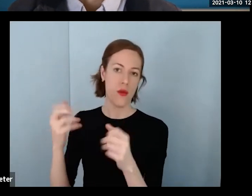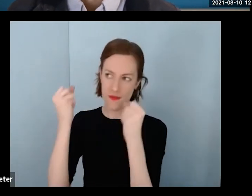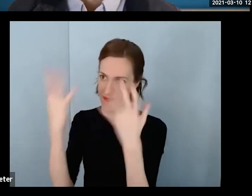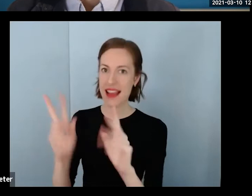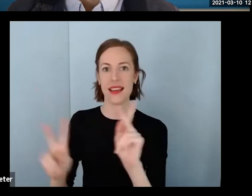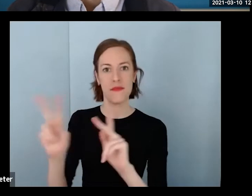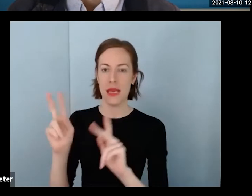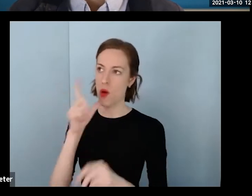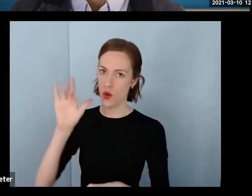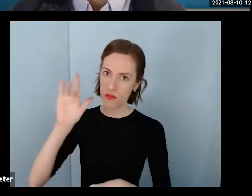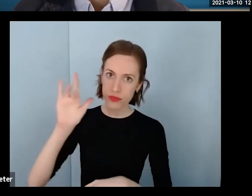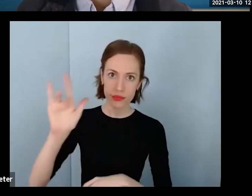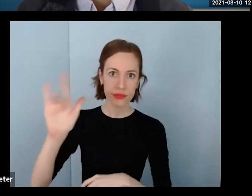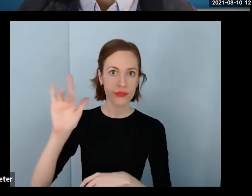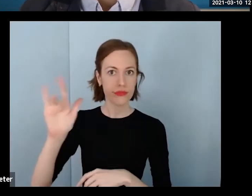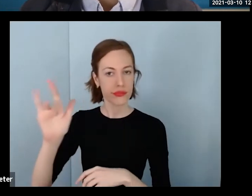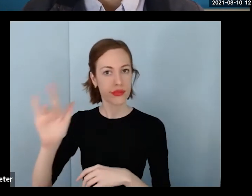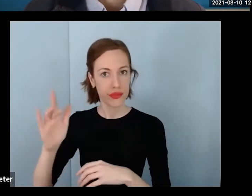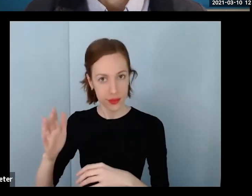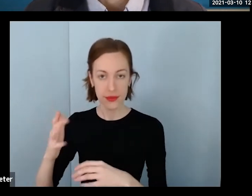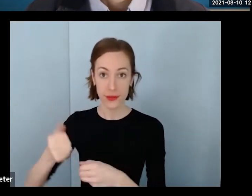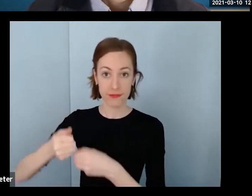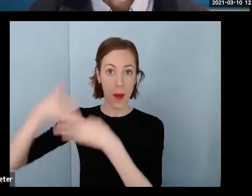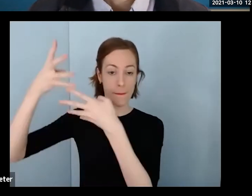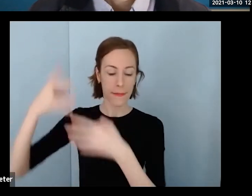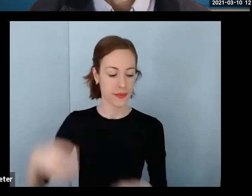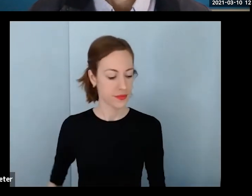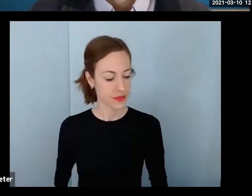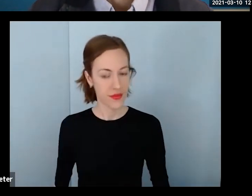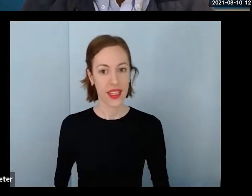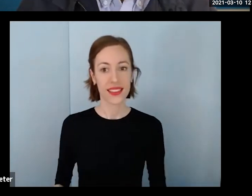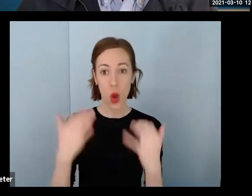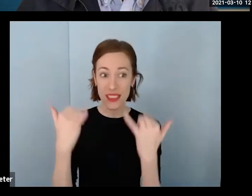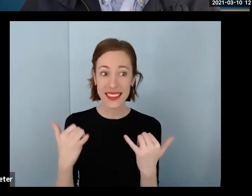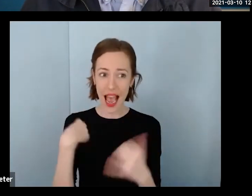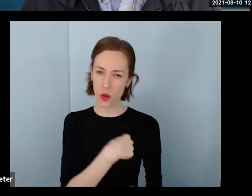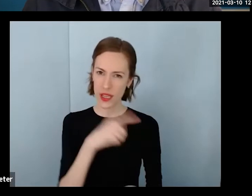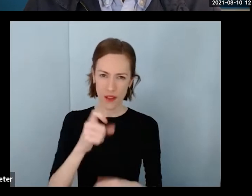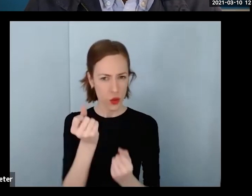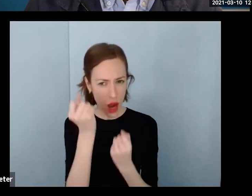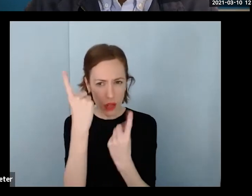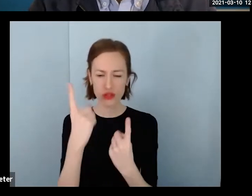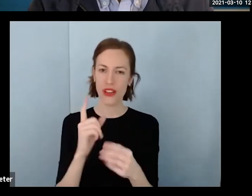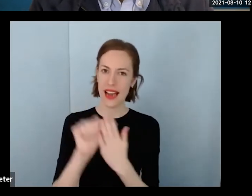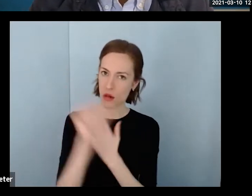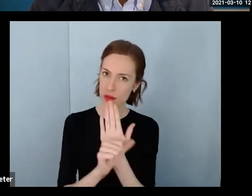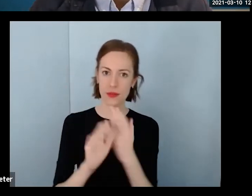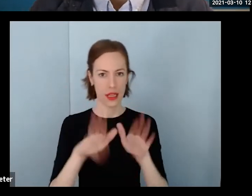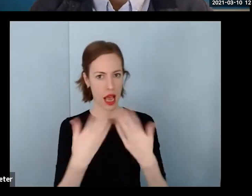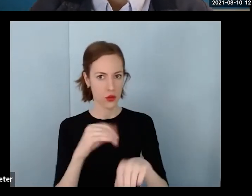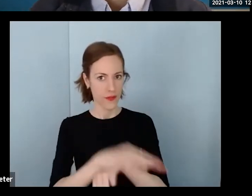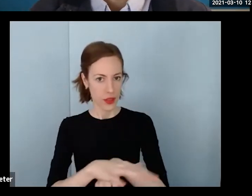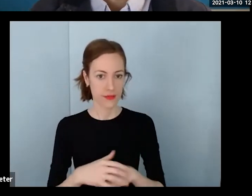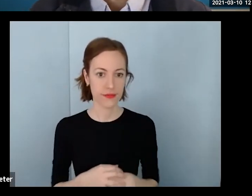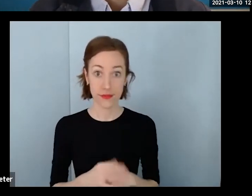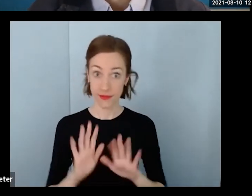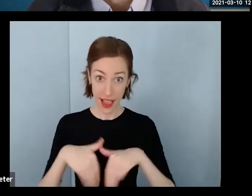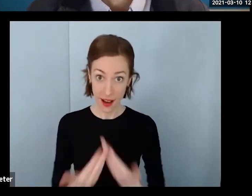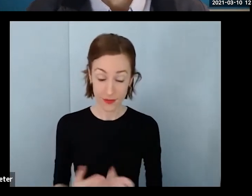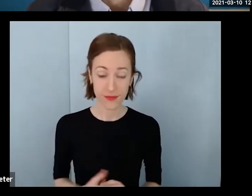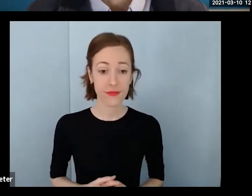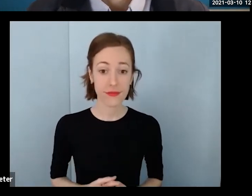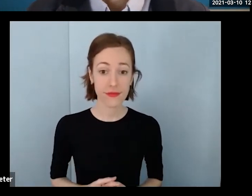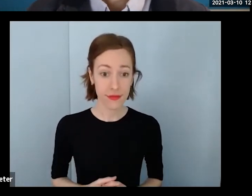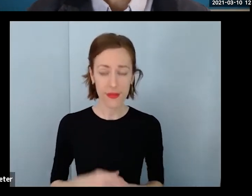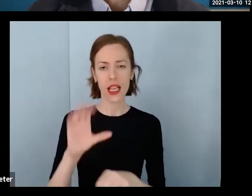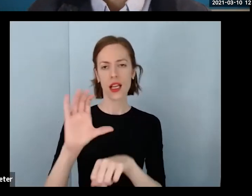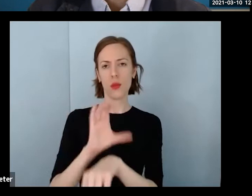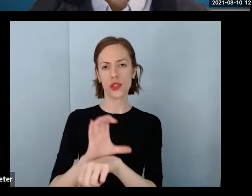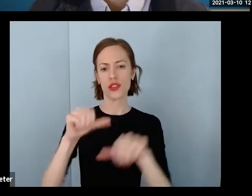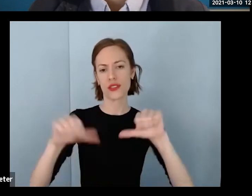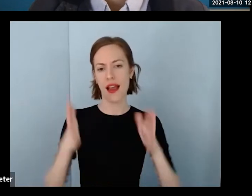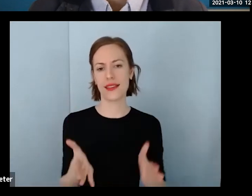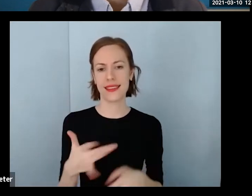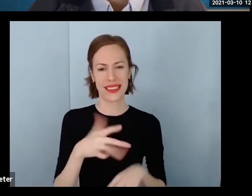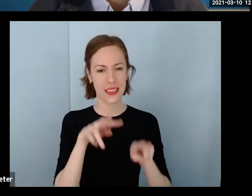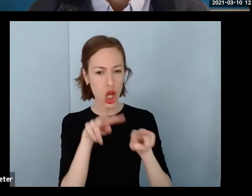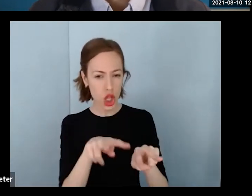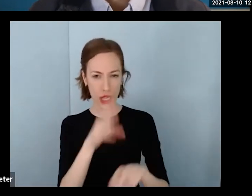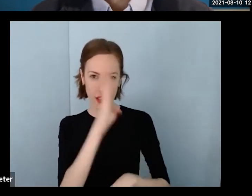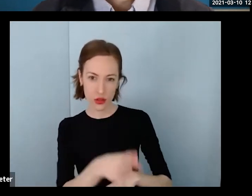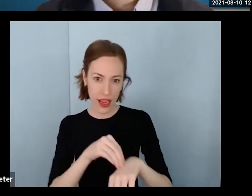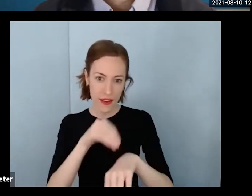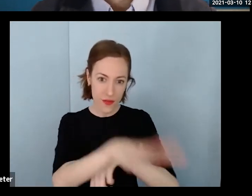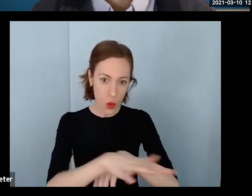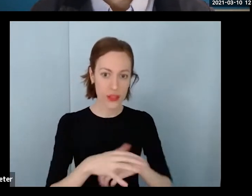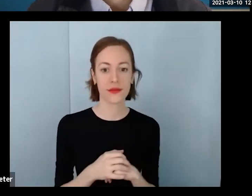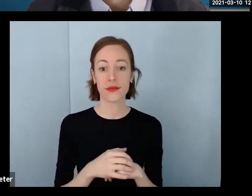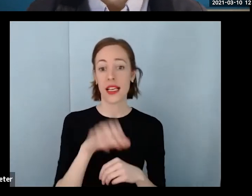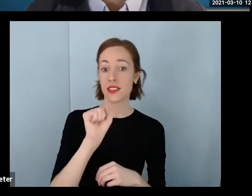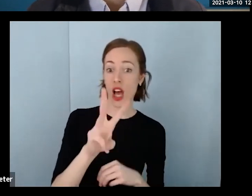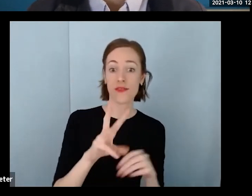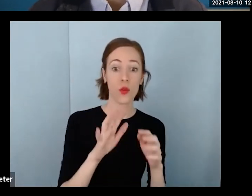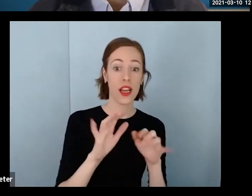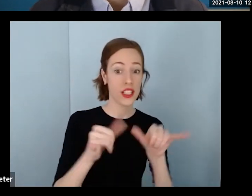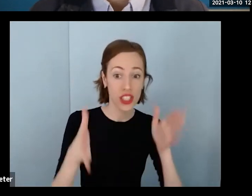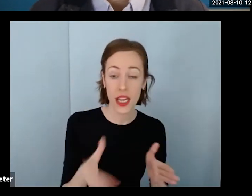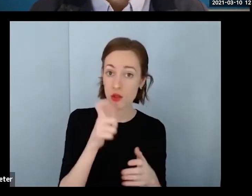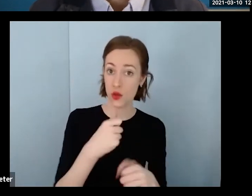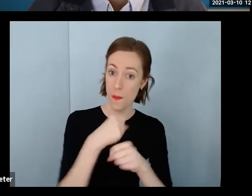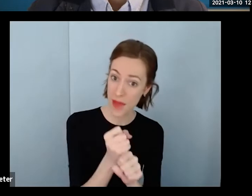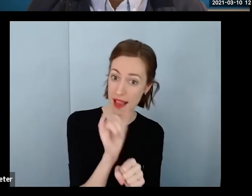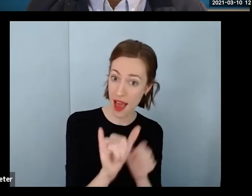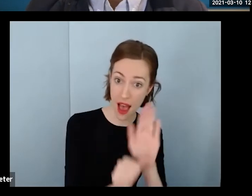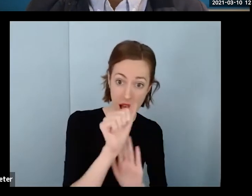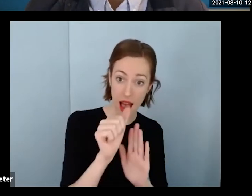it now involves understanding and influencing algorithms. So how do we do that computer scientists, often focus on direct influence the software engineers who create the algorithm, the data standard creators to define what it's able to know the training